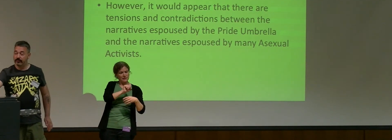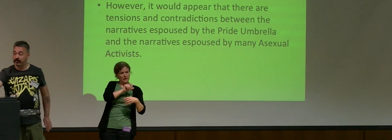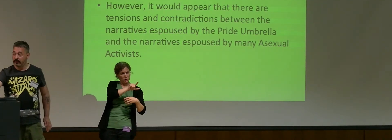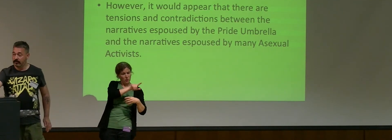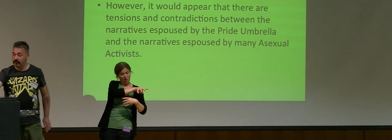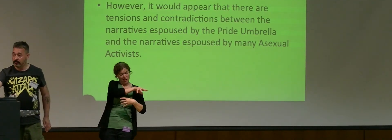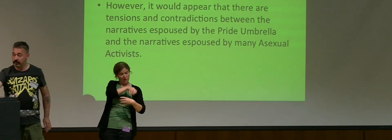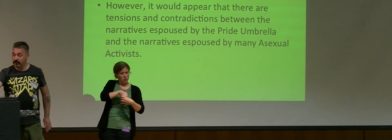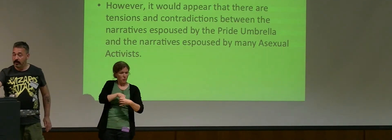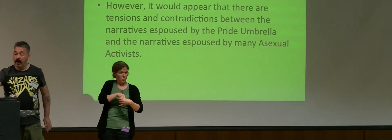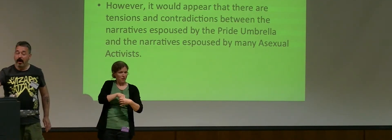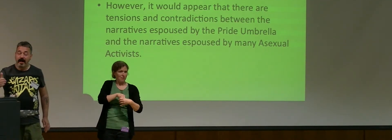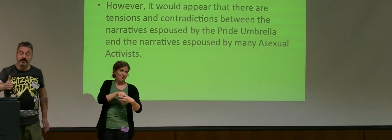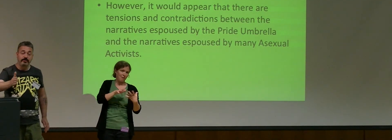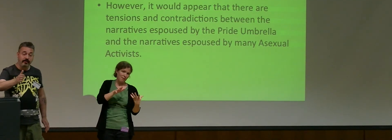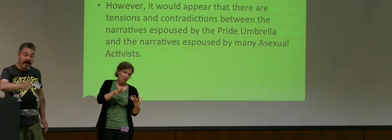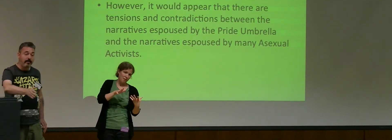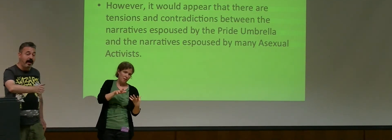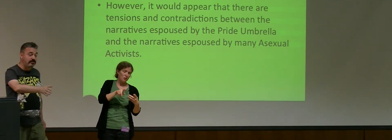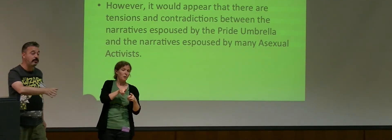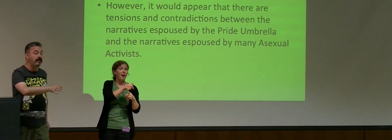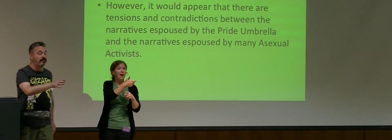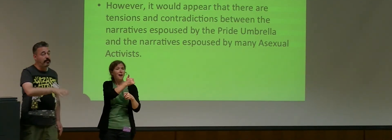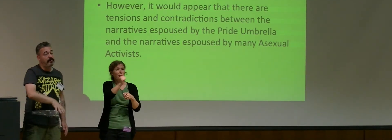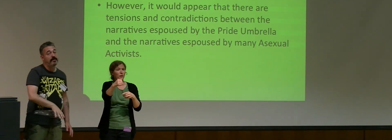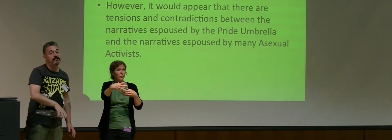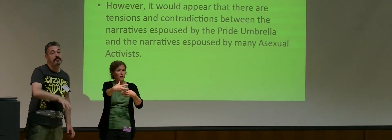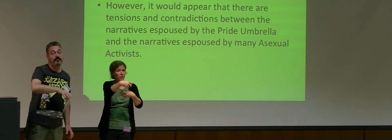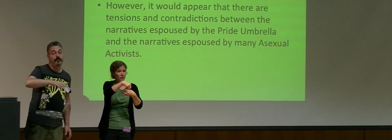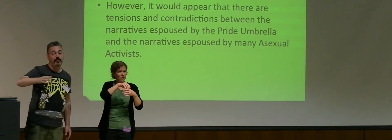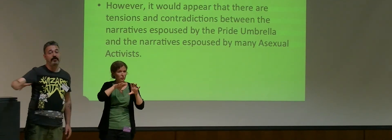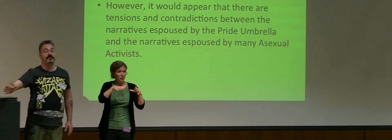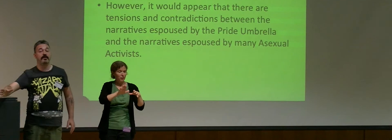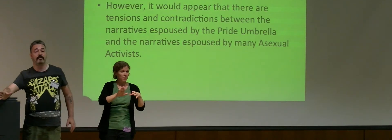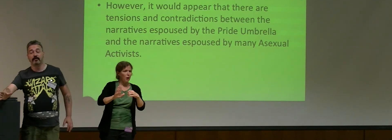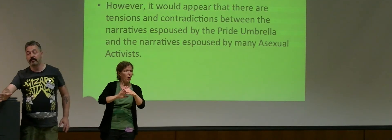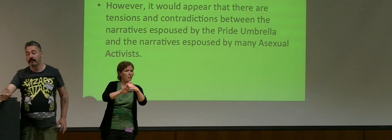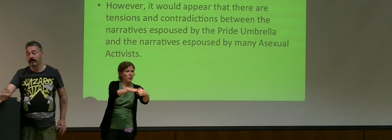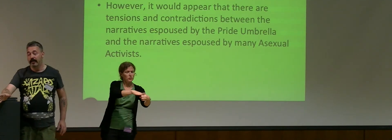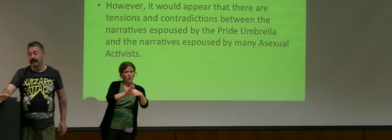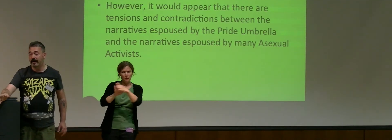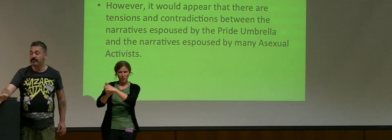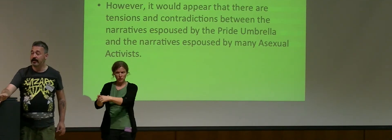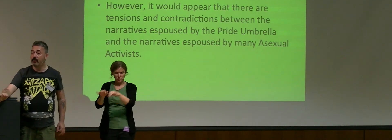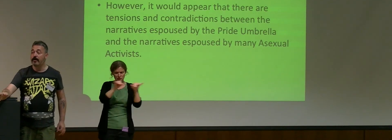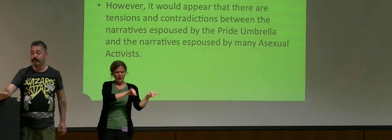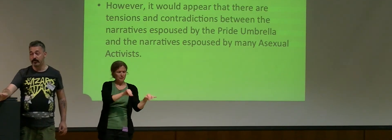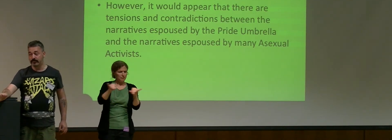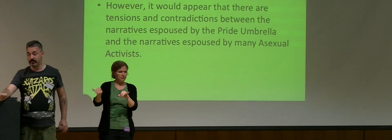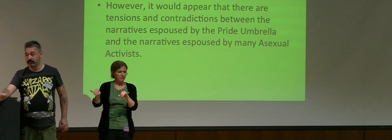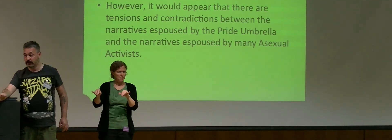and to their actual experiences of oppression is actually quite moot.